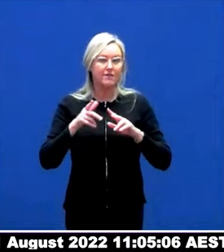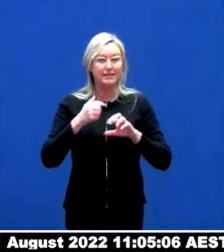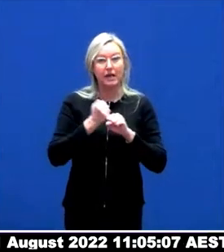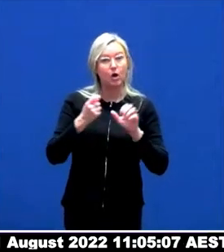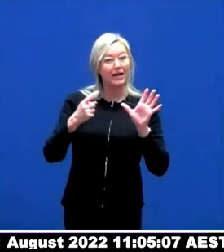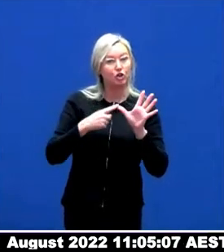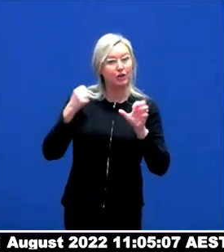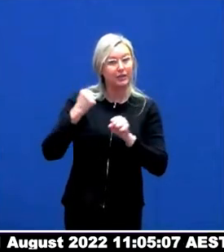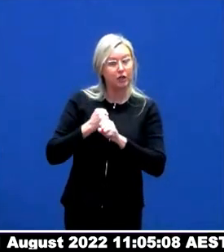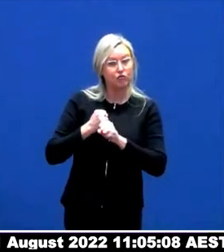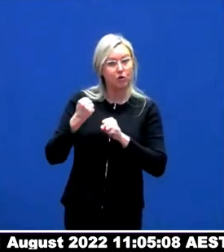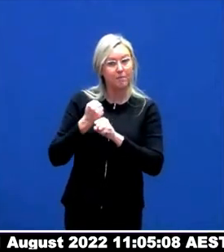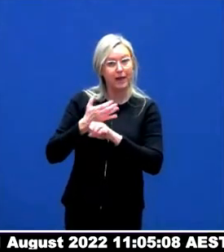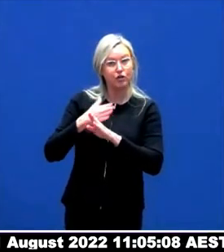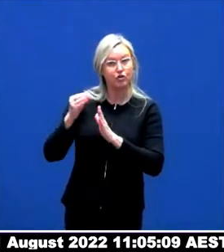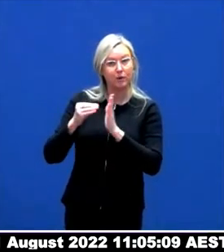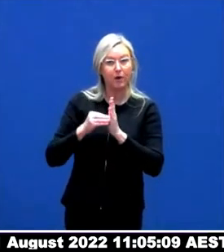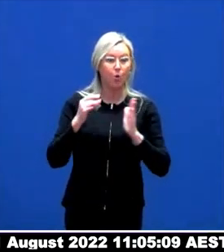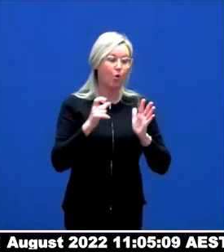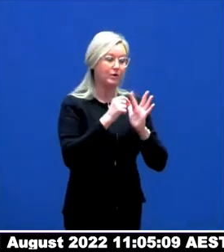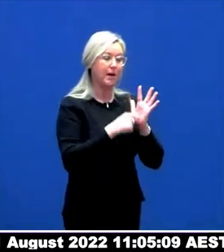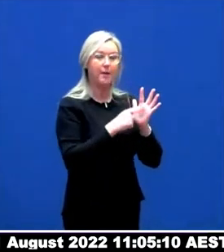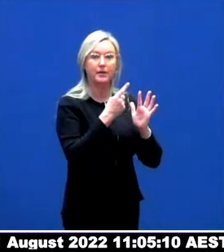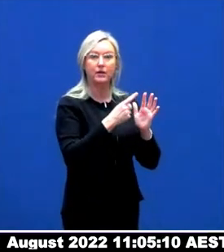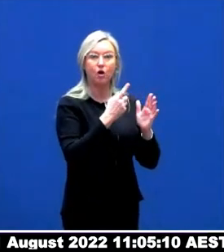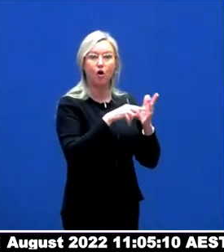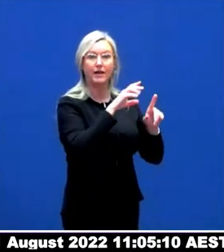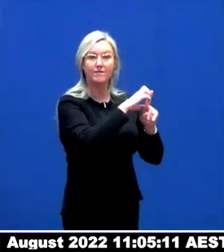or the Department of Environment is developing a new policy, they must account